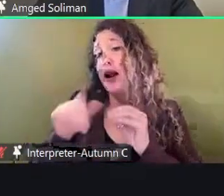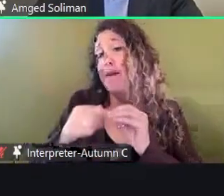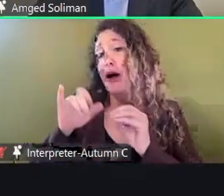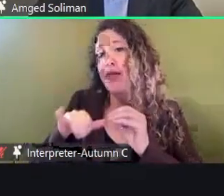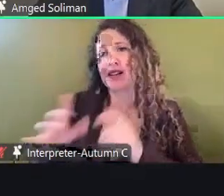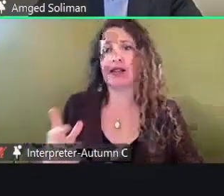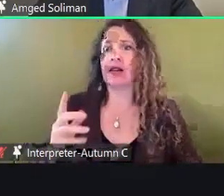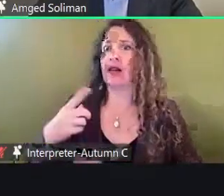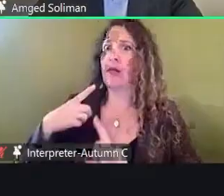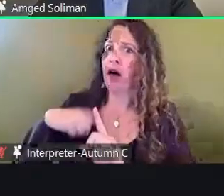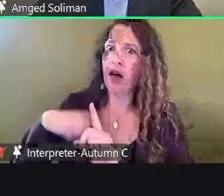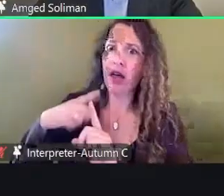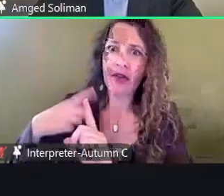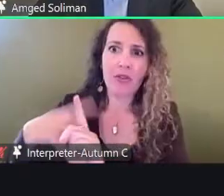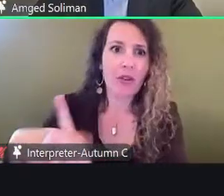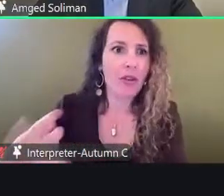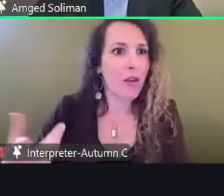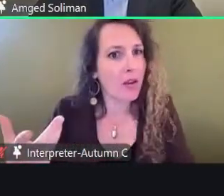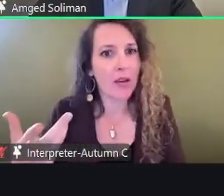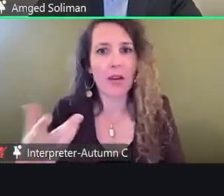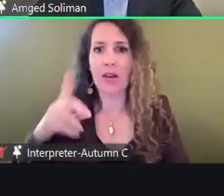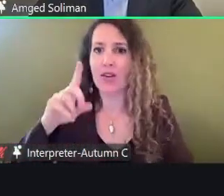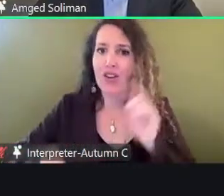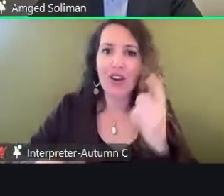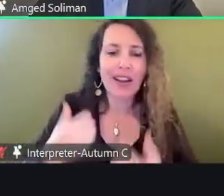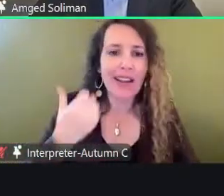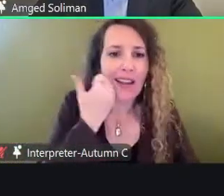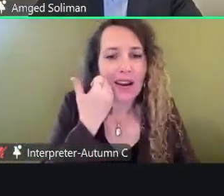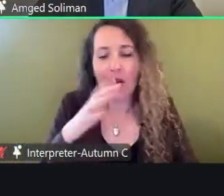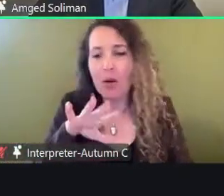would go by. Uh and she couldn't get the care she needed. She couldn't get an appointment.